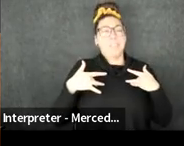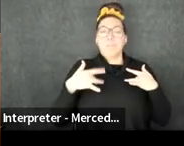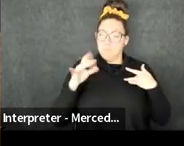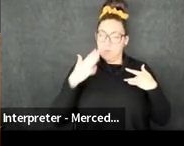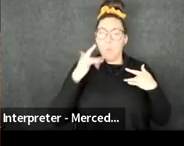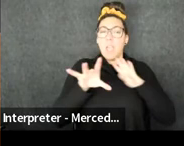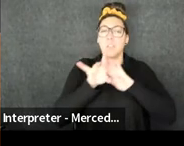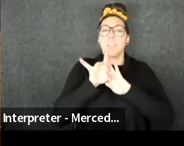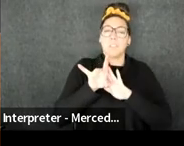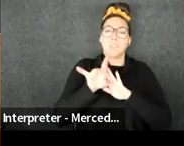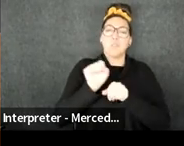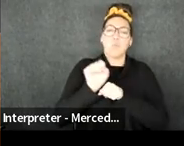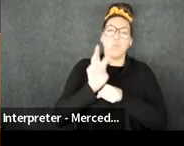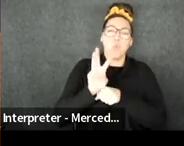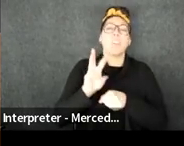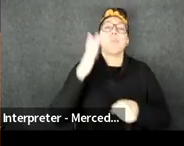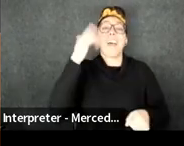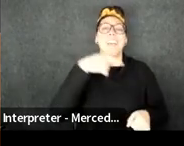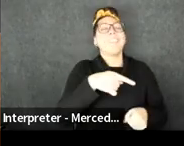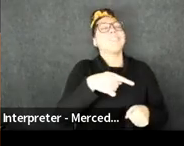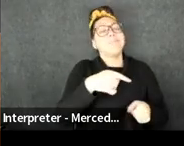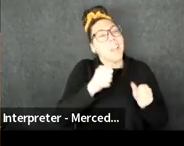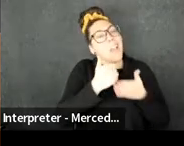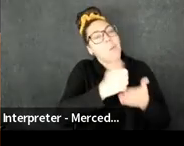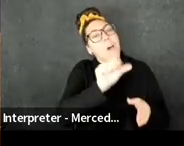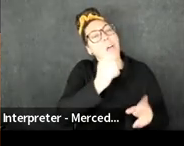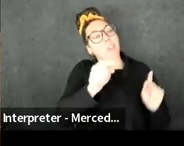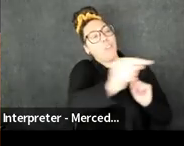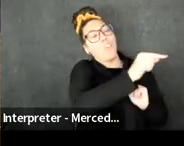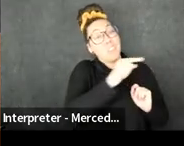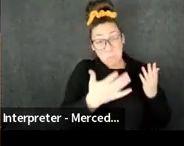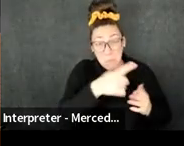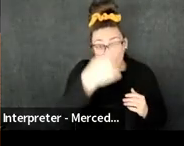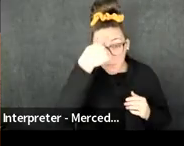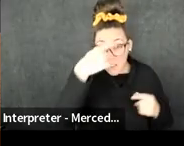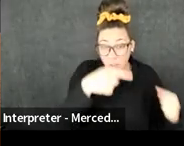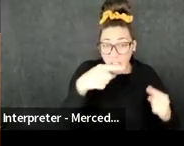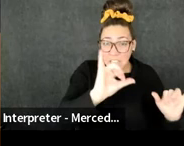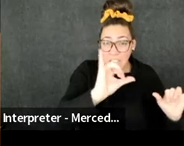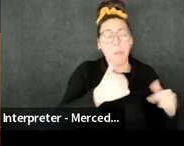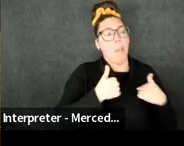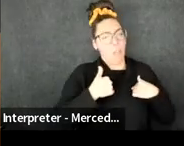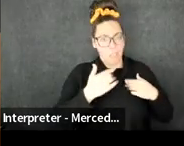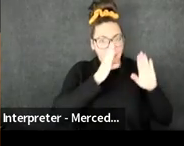because of the ability to also help others that may be struggling mentally. And it's something that I can relate to